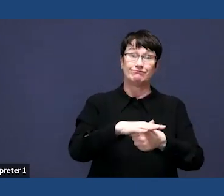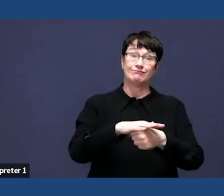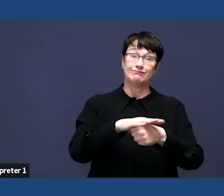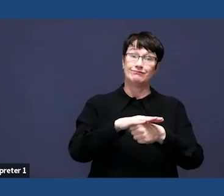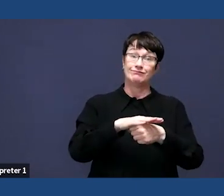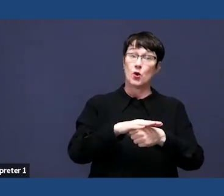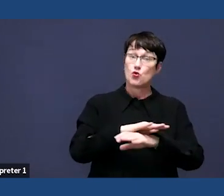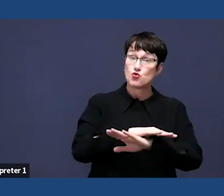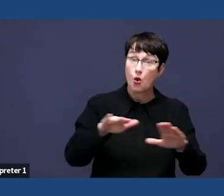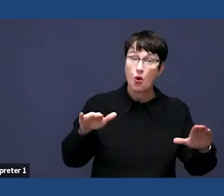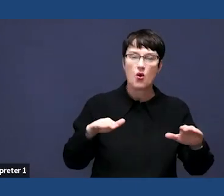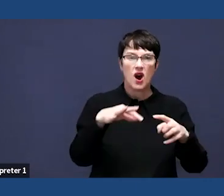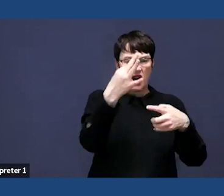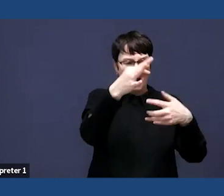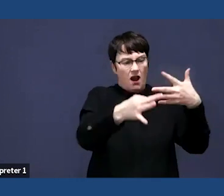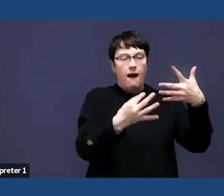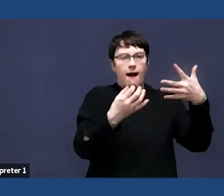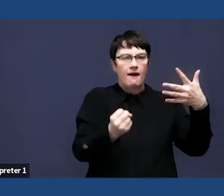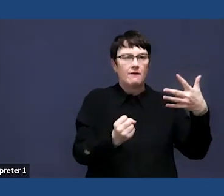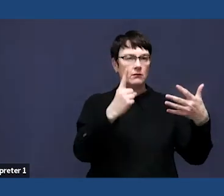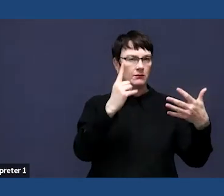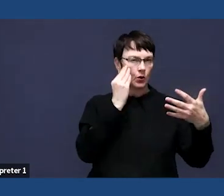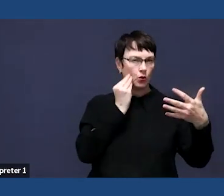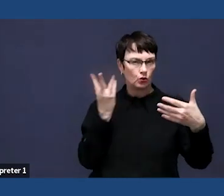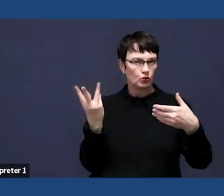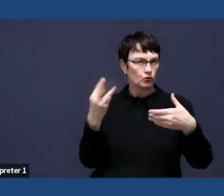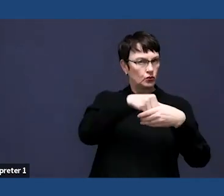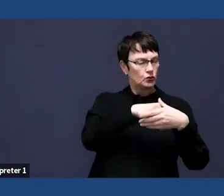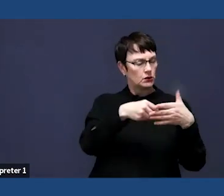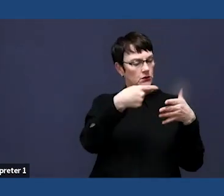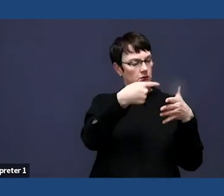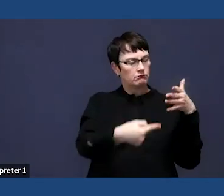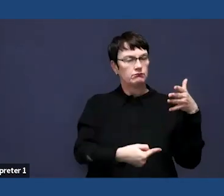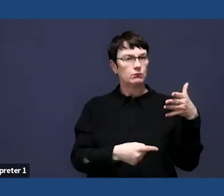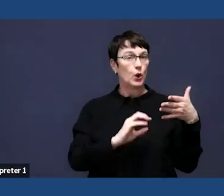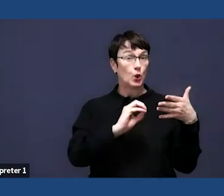ways that people engage in life with those perspectives.